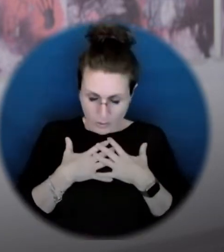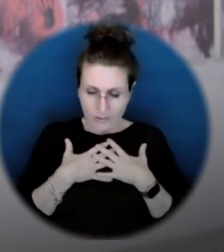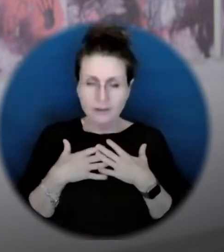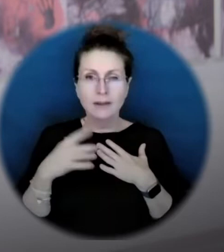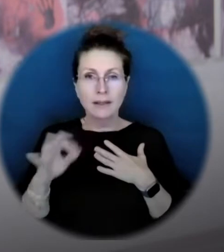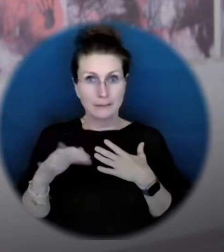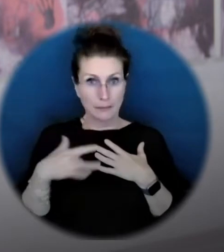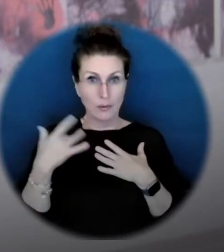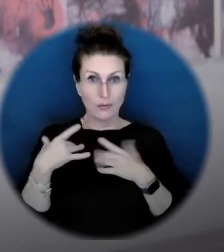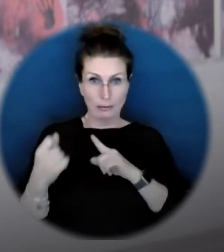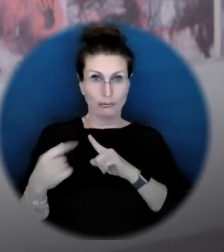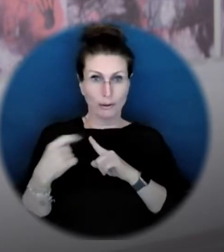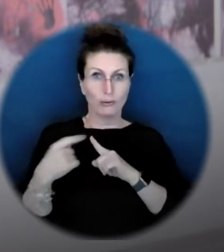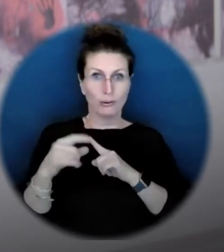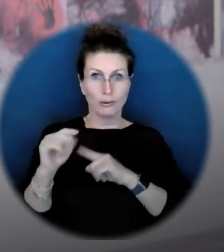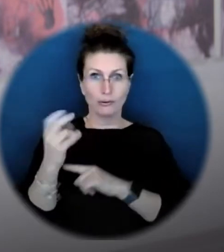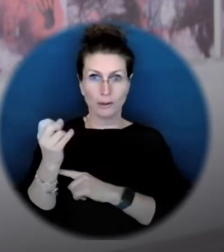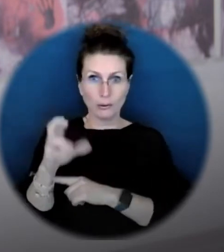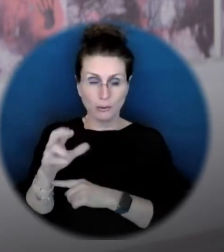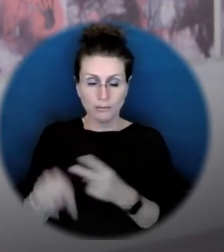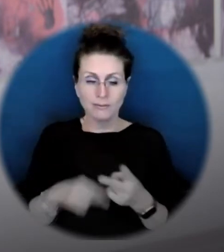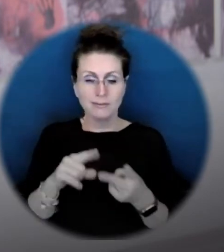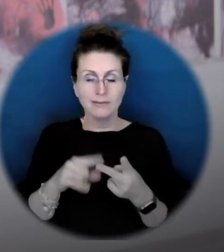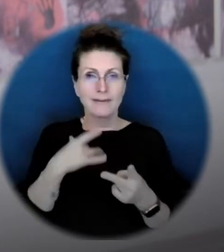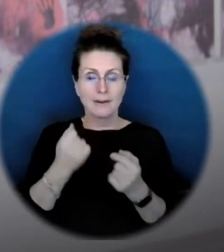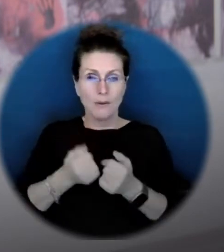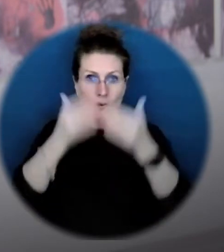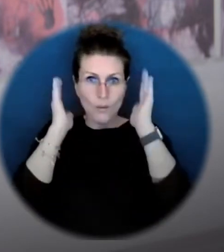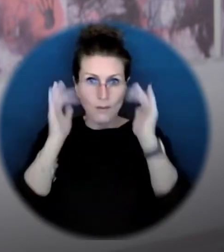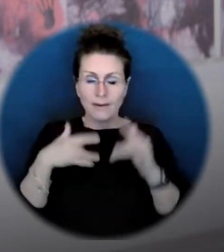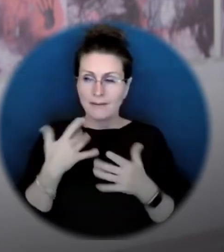If you feel activated or overwhelmed by the event,